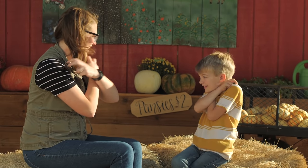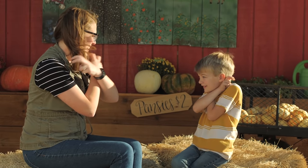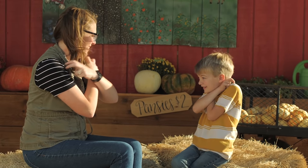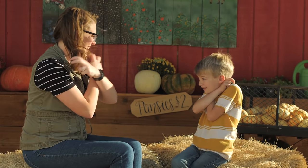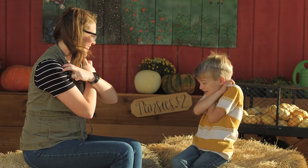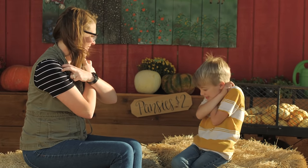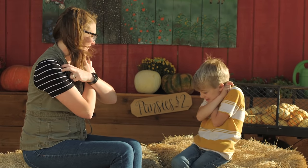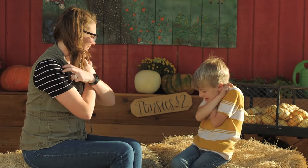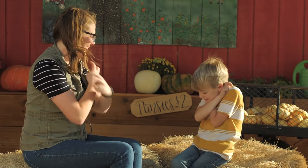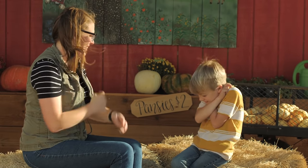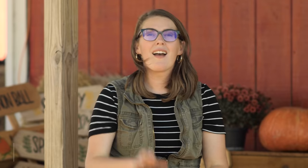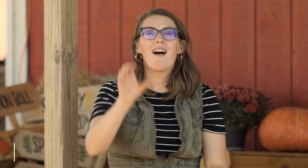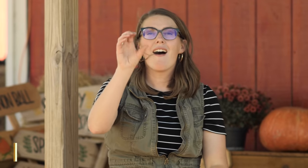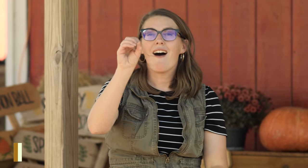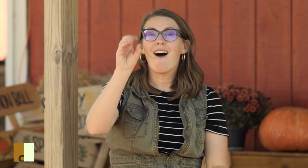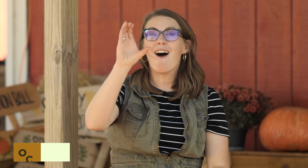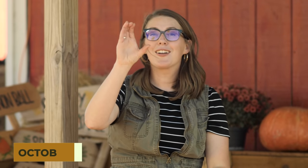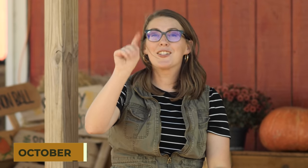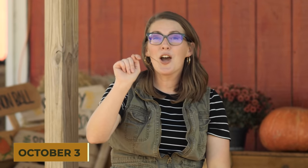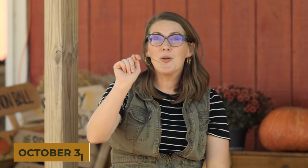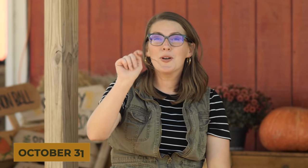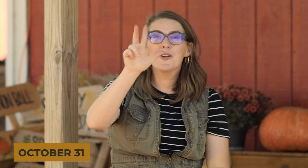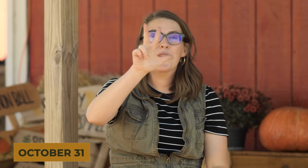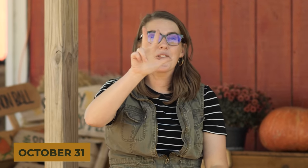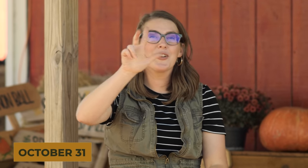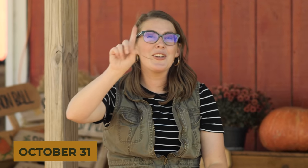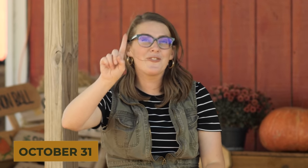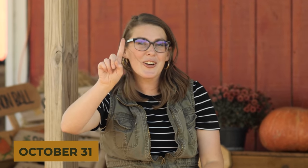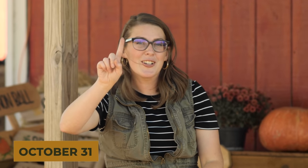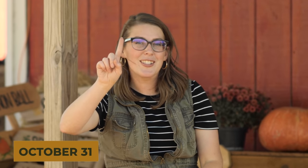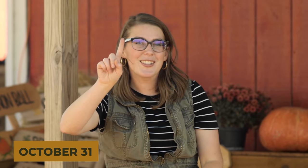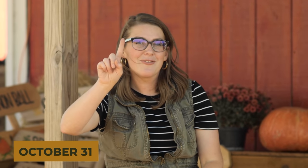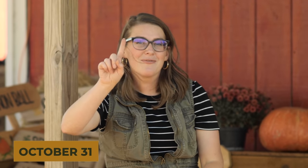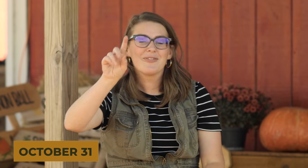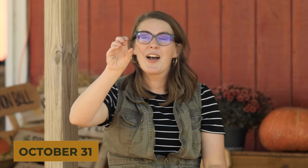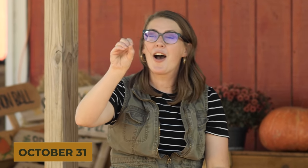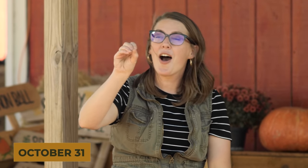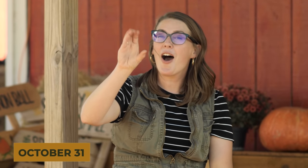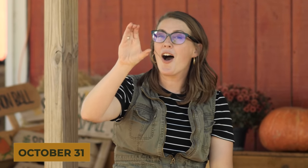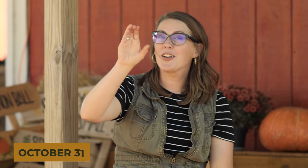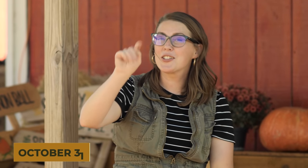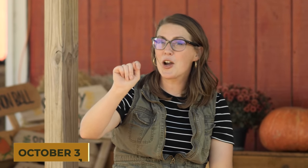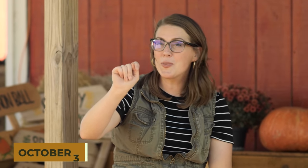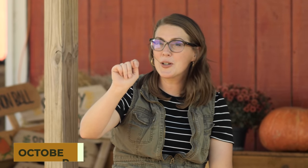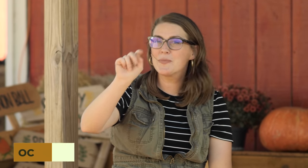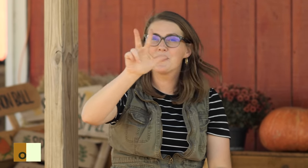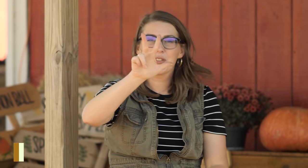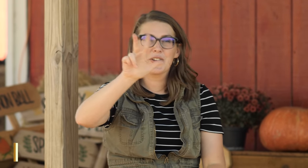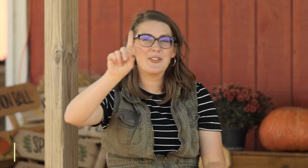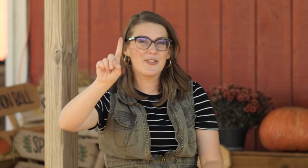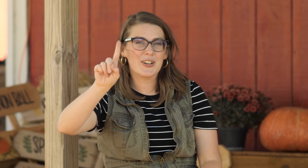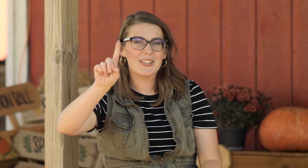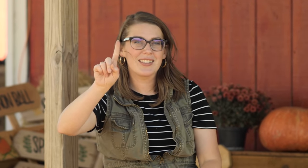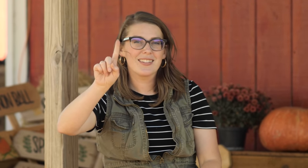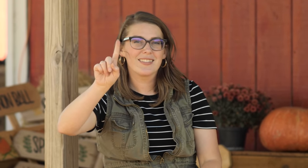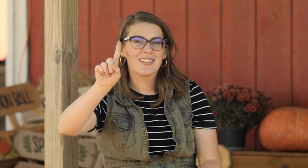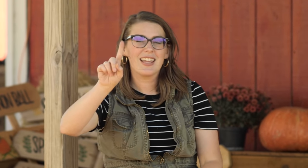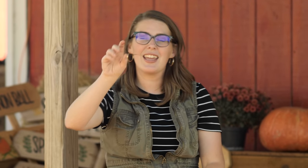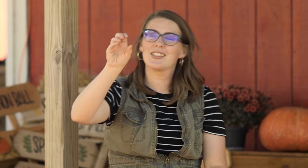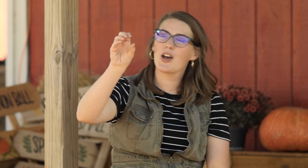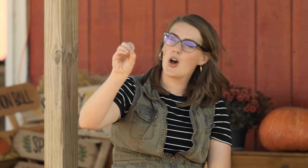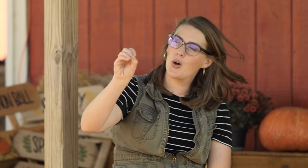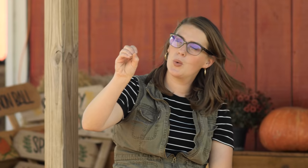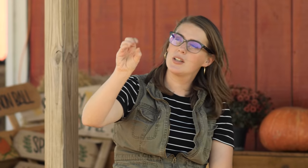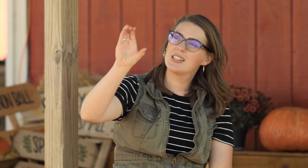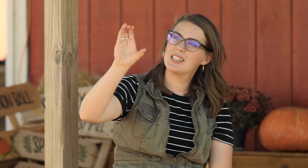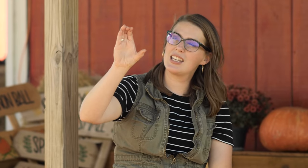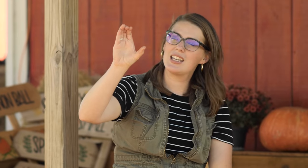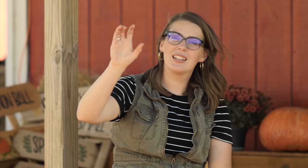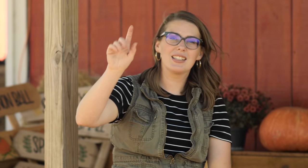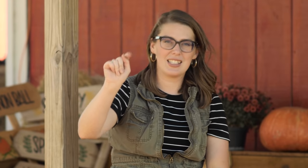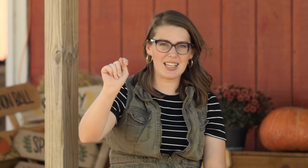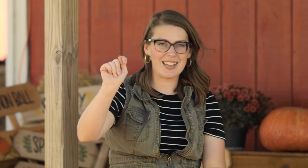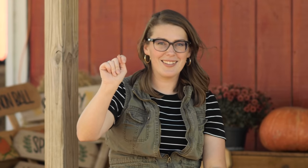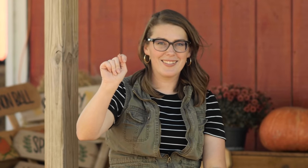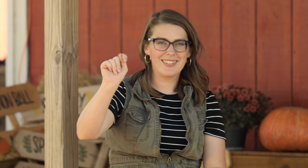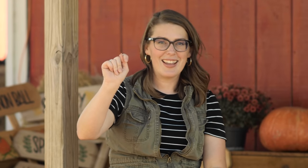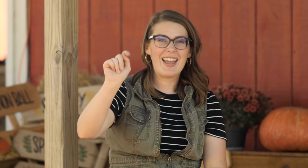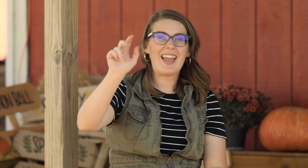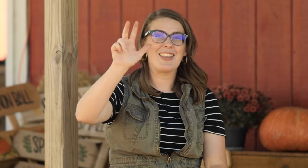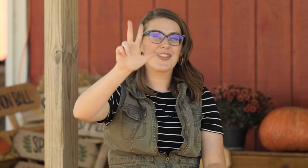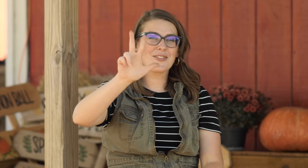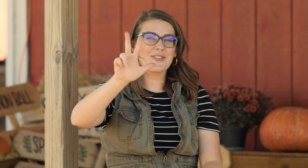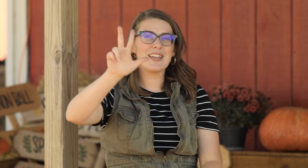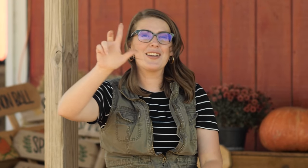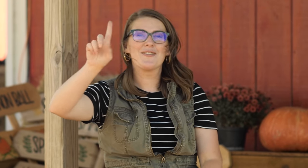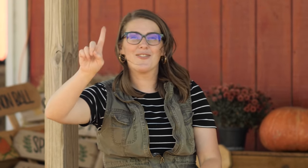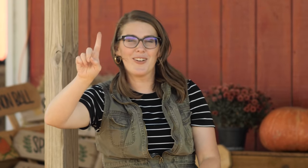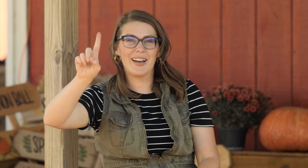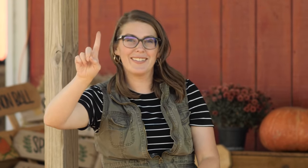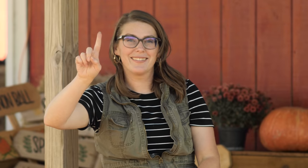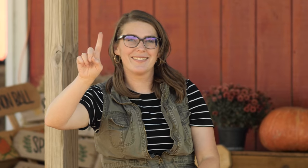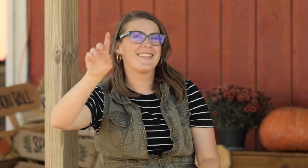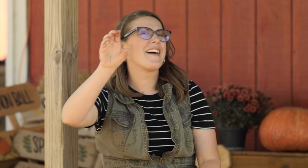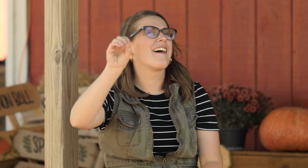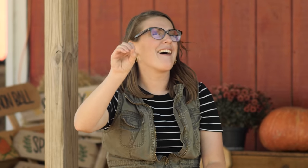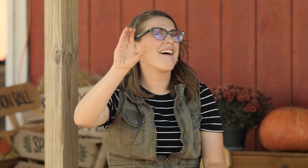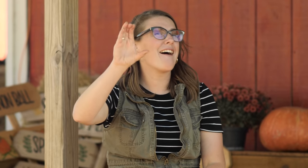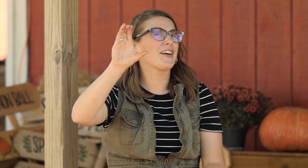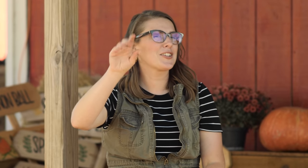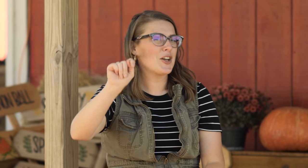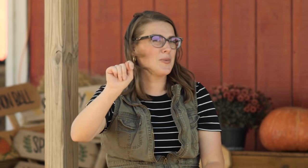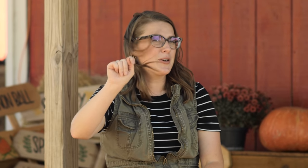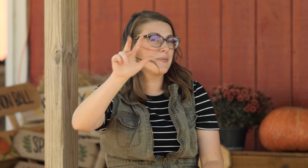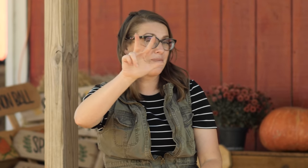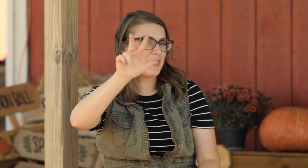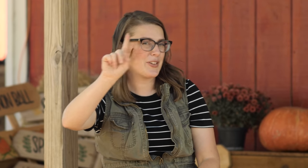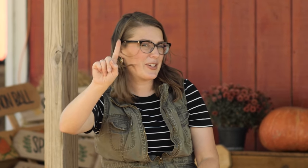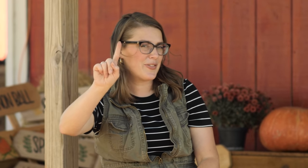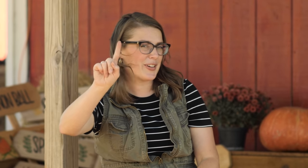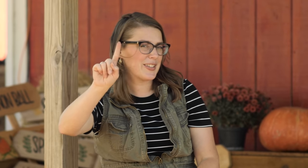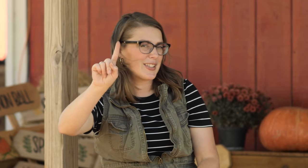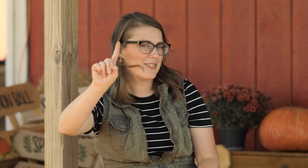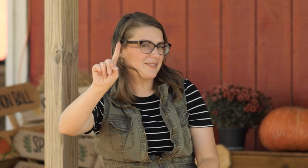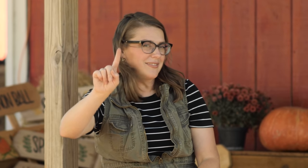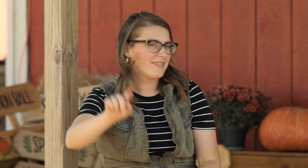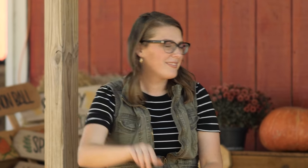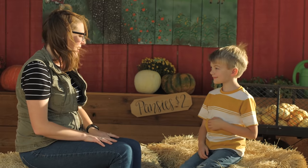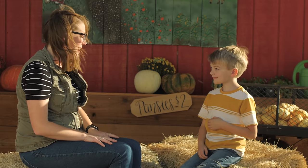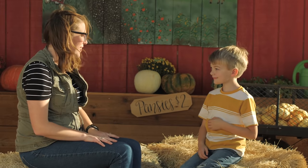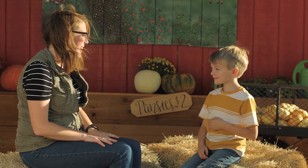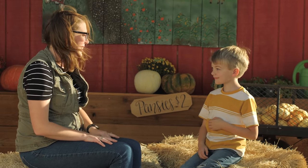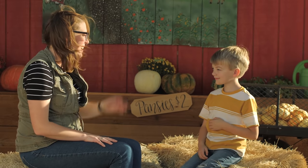very good. 'October 31st, October 31st', it's , O-C-T and 3-1, 'October 31st'. Alright,